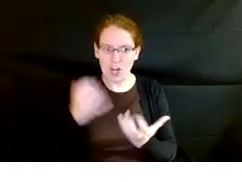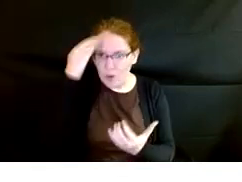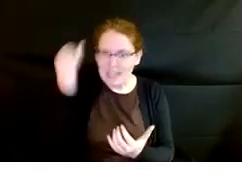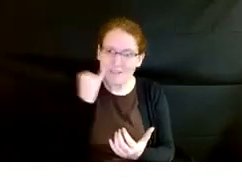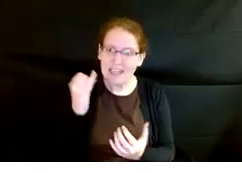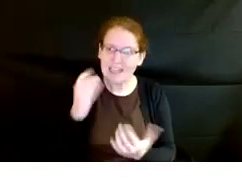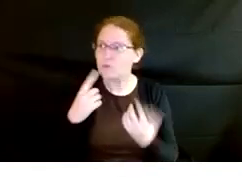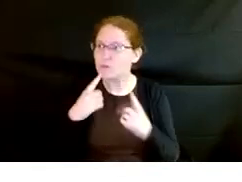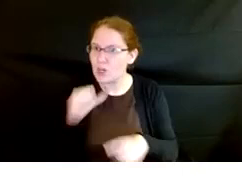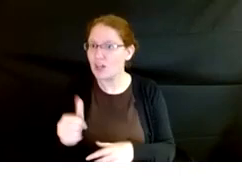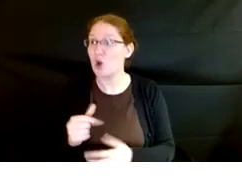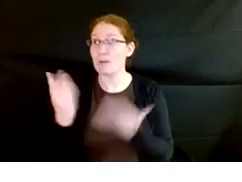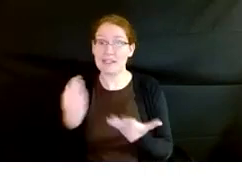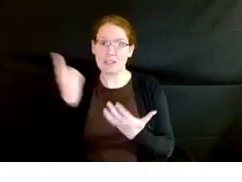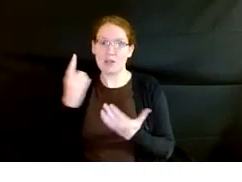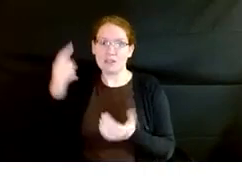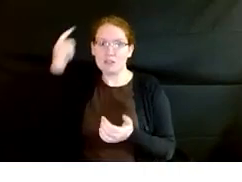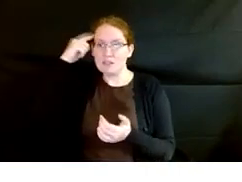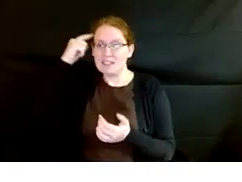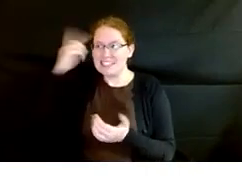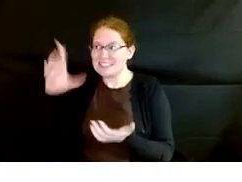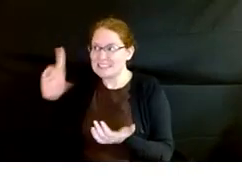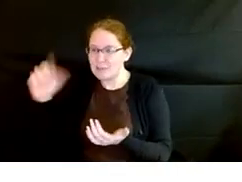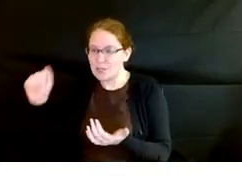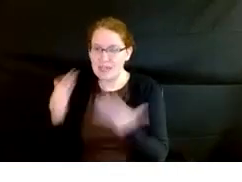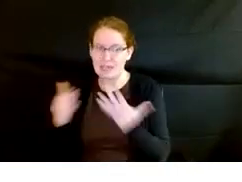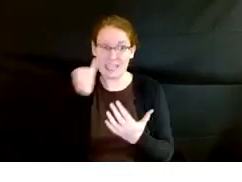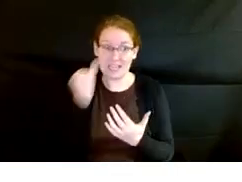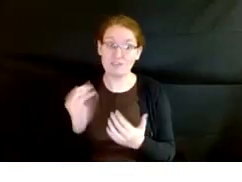might not be able to respond to a verbal command to move, move a body part or